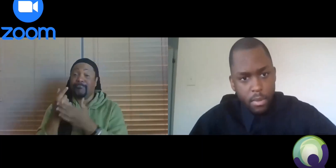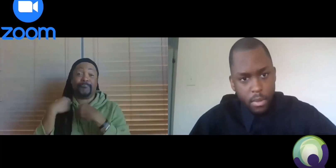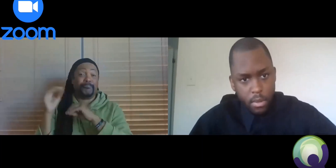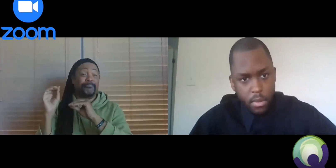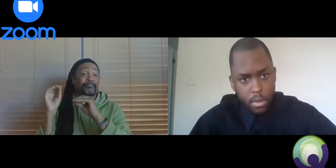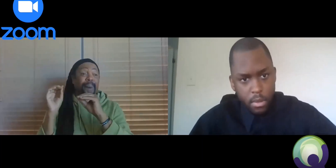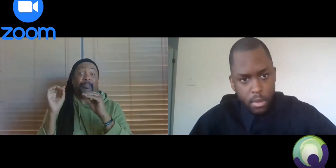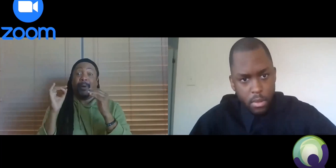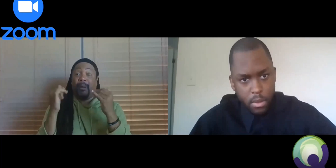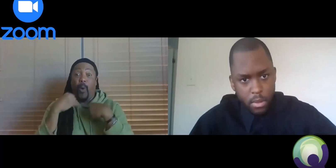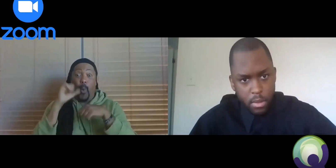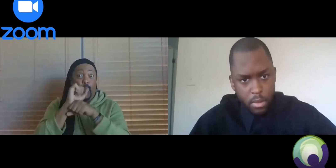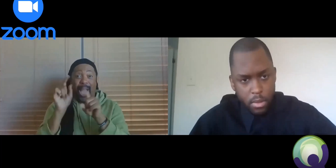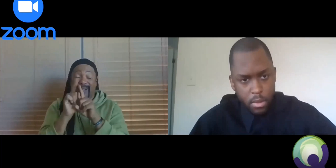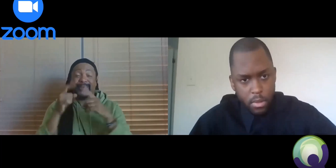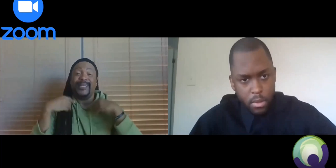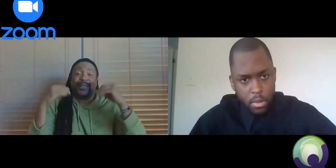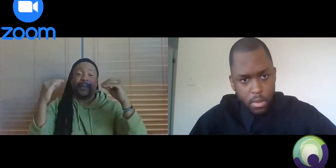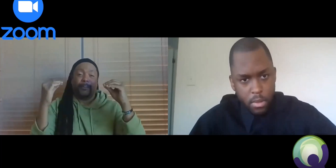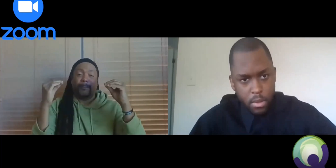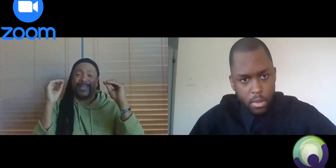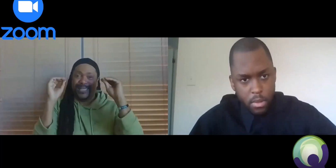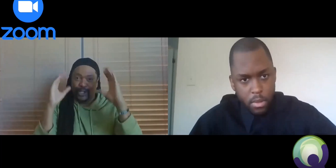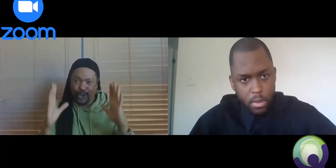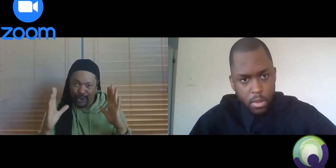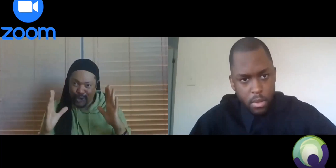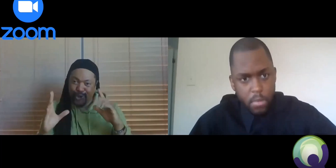I worked as a teacher at MSD for a few years.